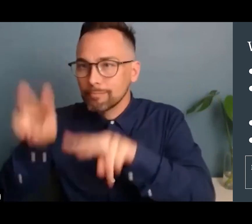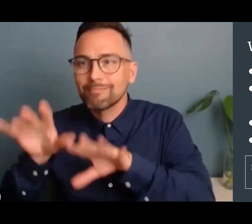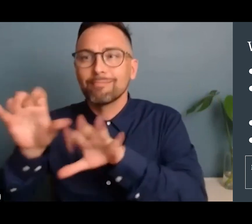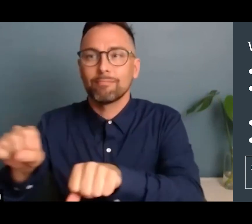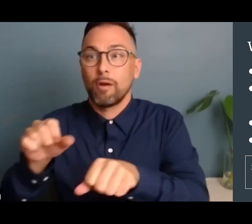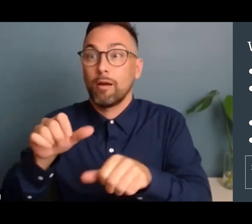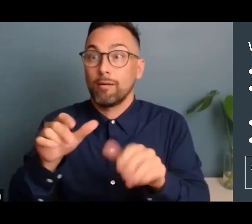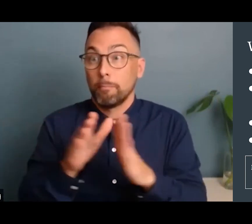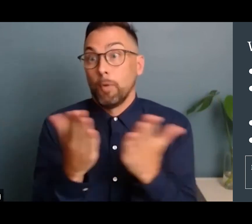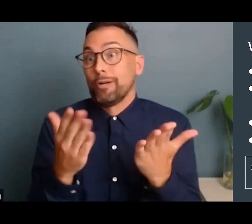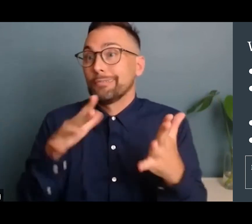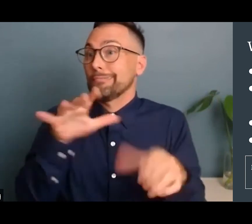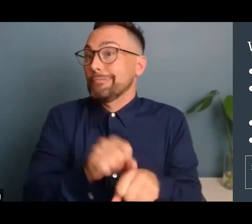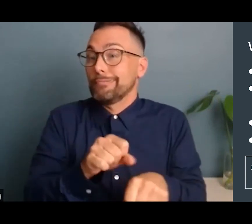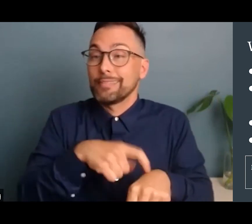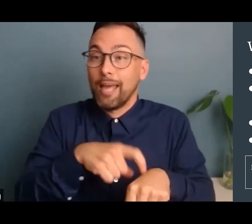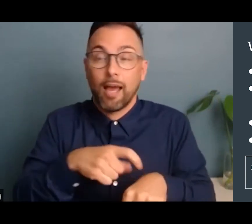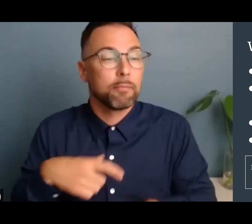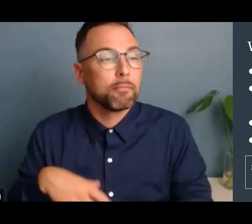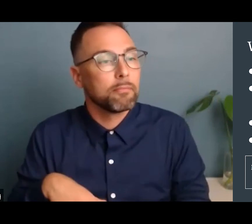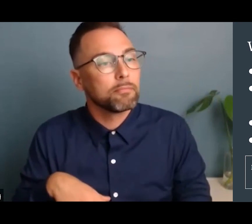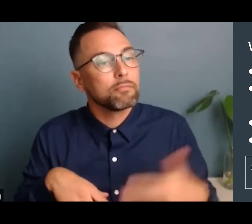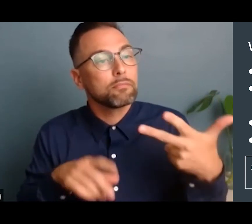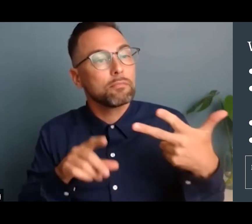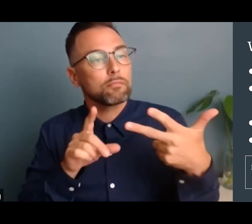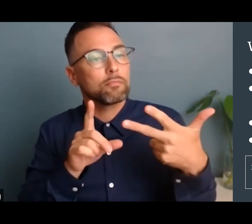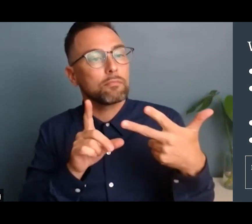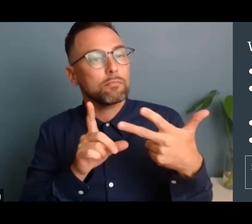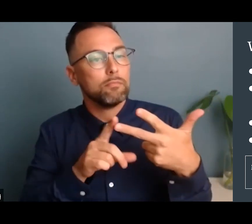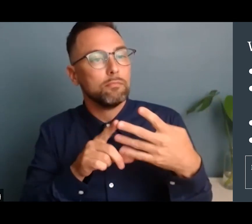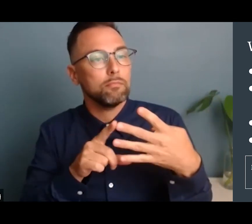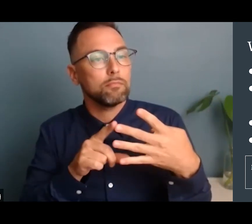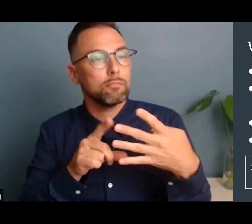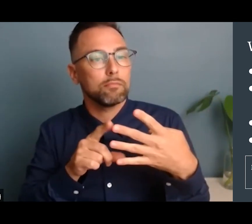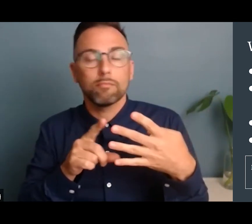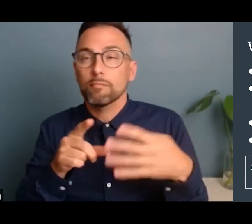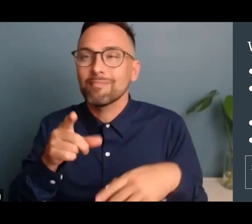You can look online and get one of those appointment slots that we've got available for you.